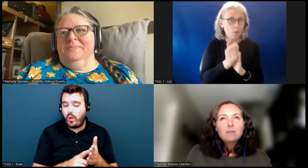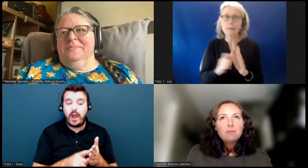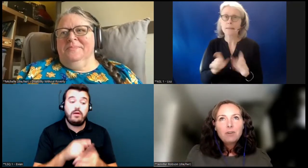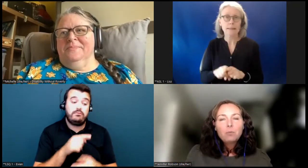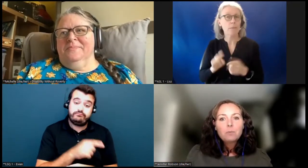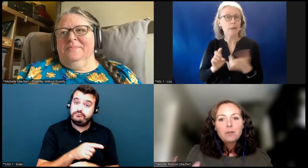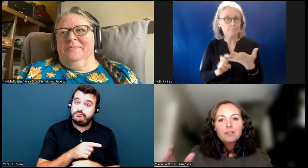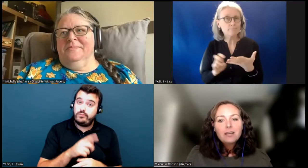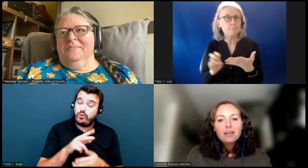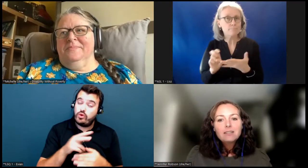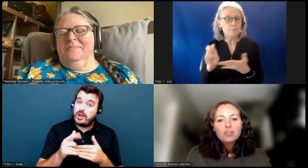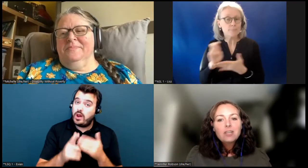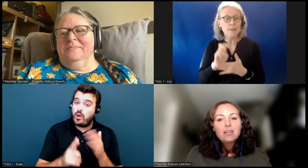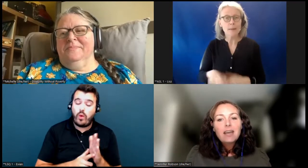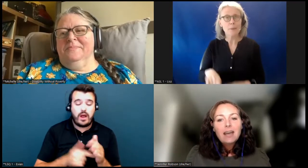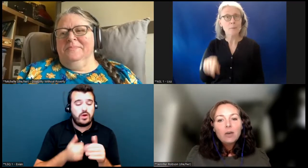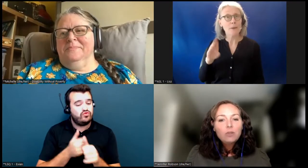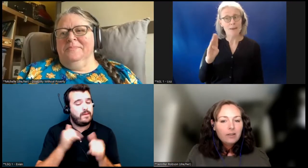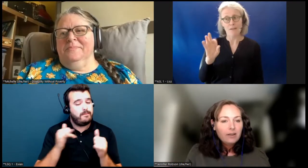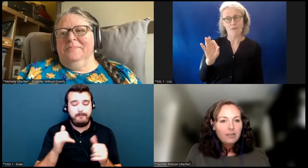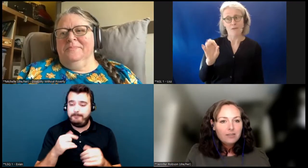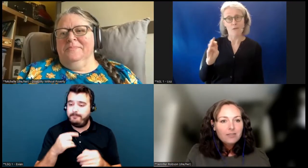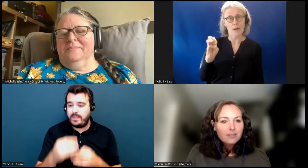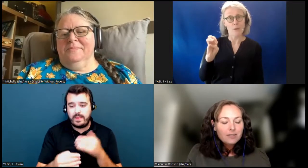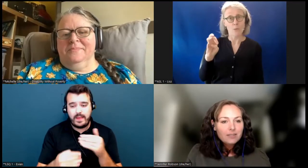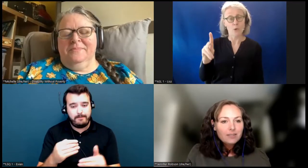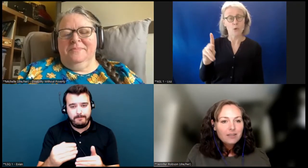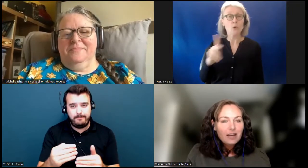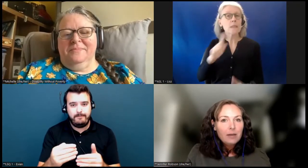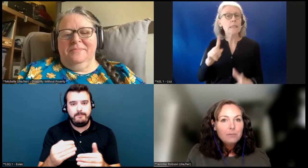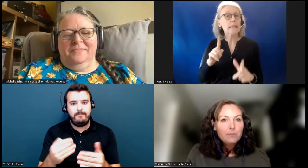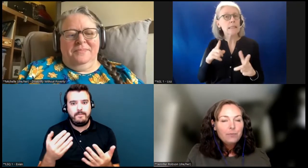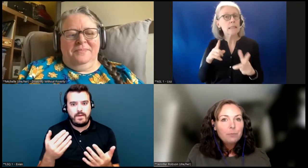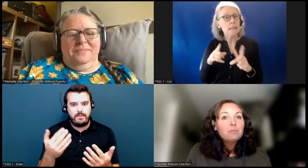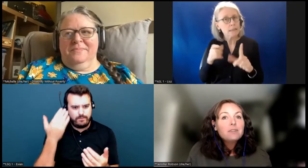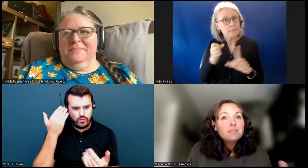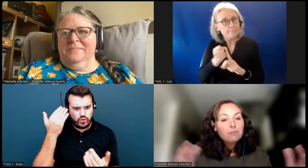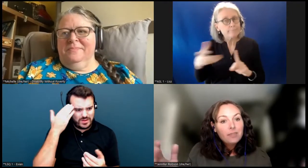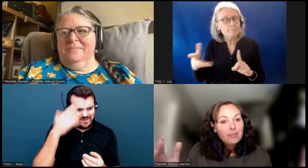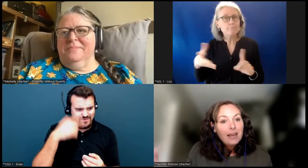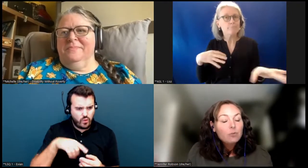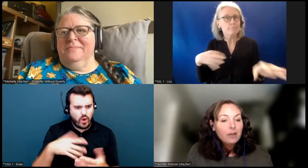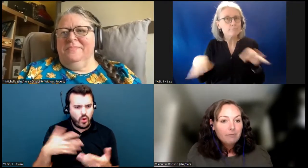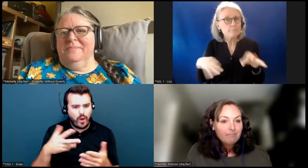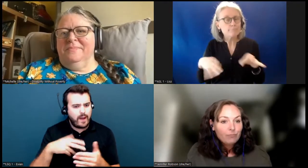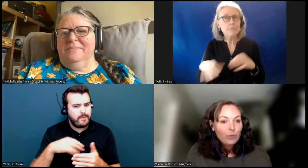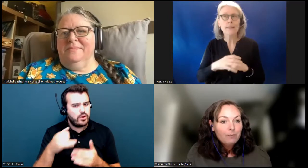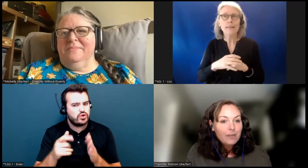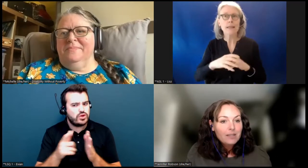ABOUT IT IS THAT IT ESSENTIALLY OUTLINES -- IT PROVIDES THE OUTLINE, RIGHT, THAT IS GOING